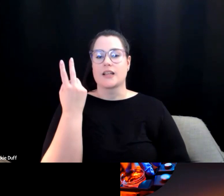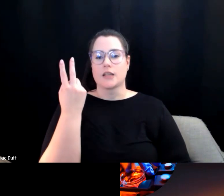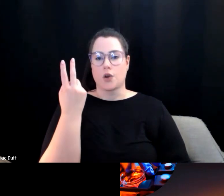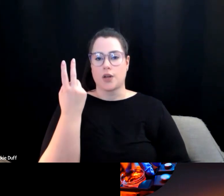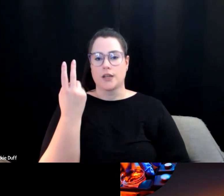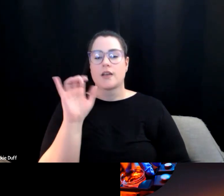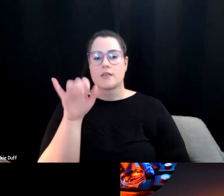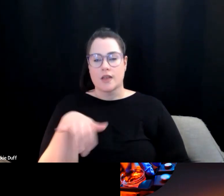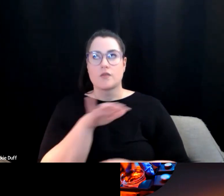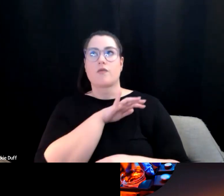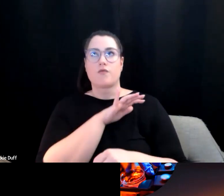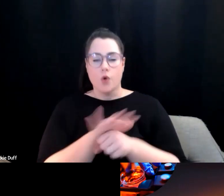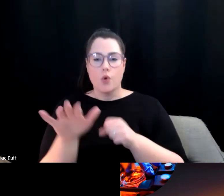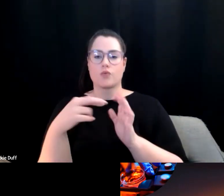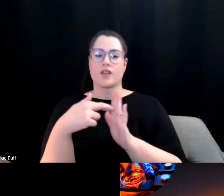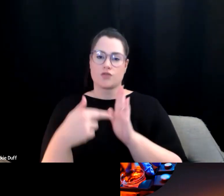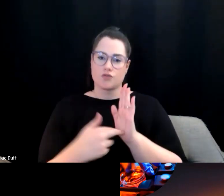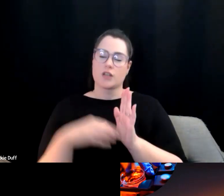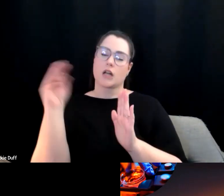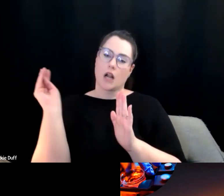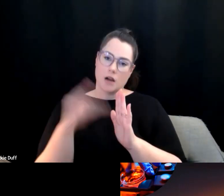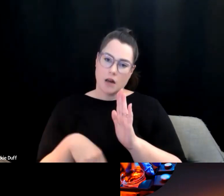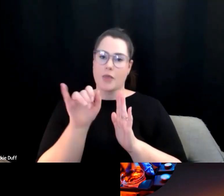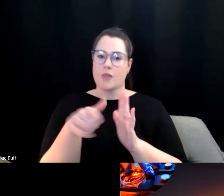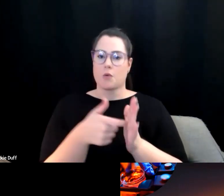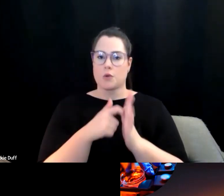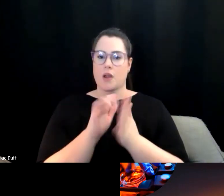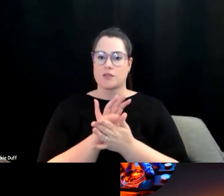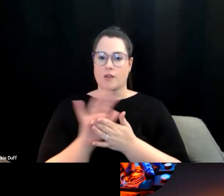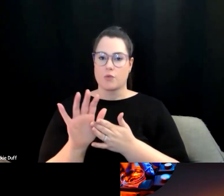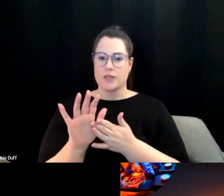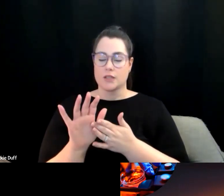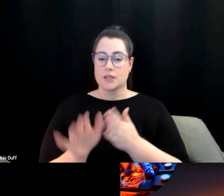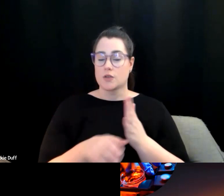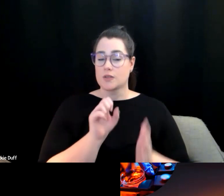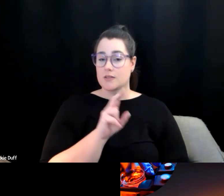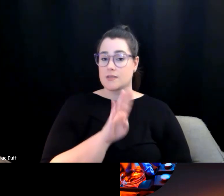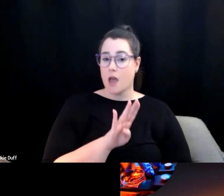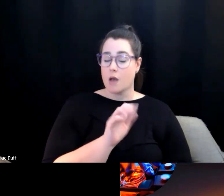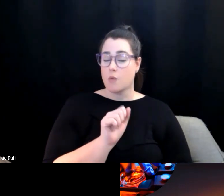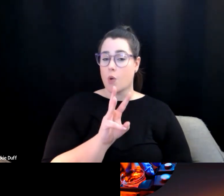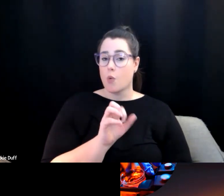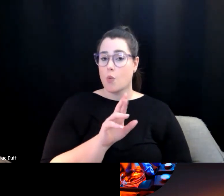That is what takes five weeks. So for subawardees, your time -- your requirement is lower.